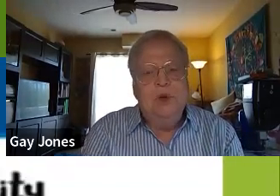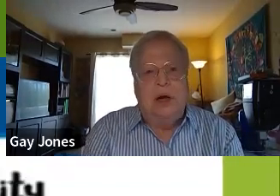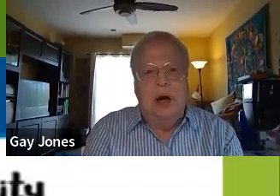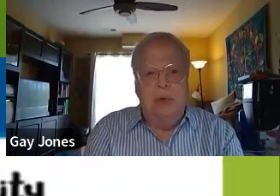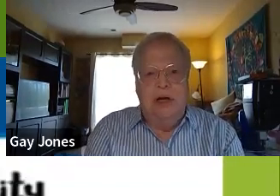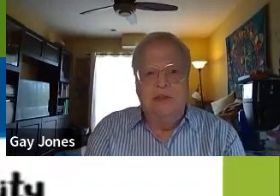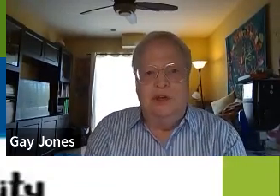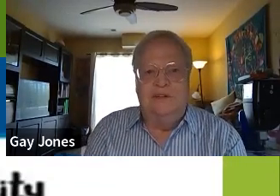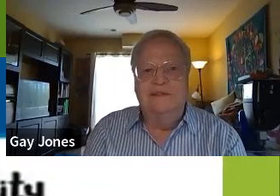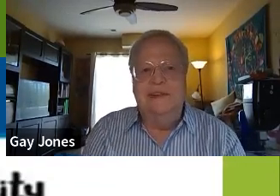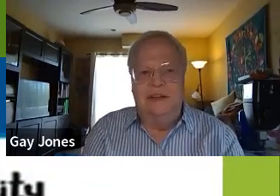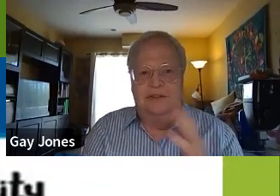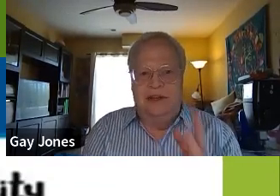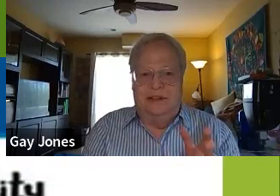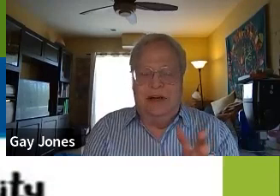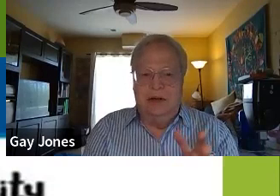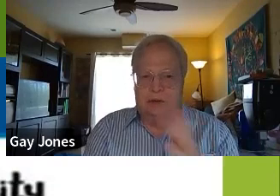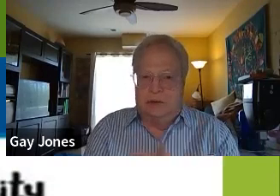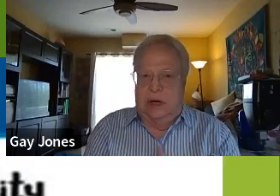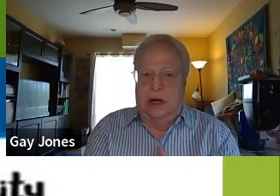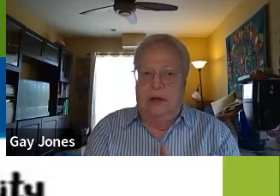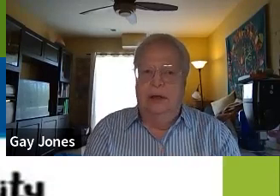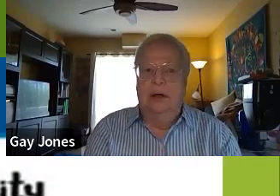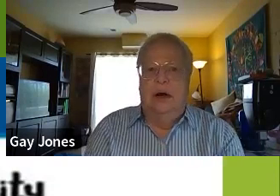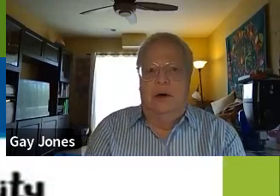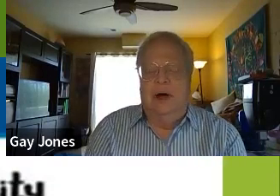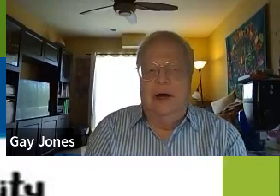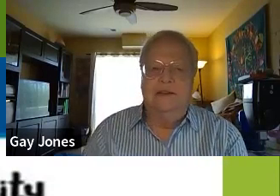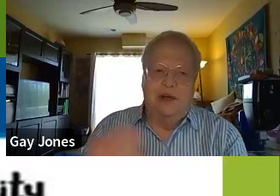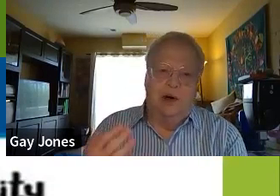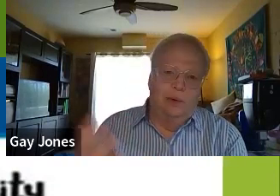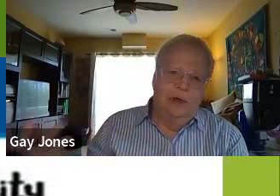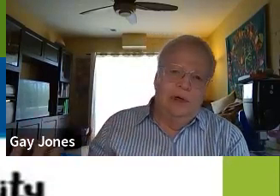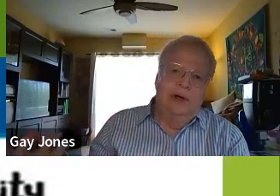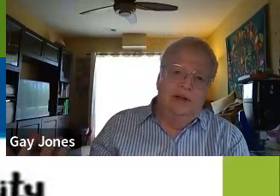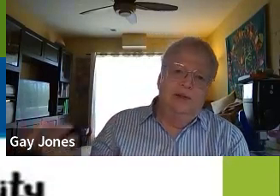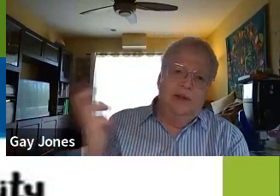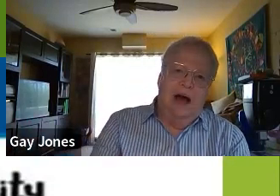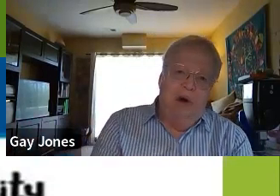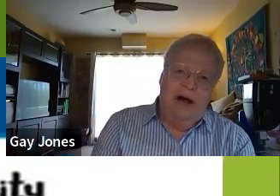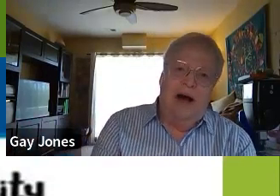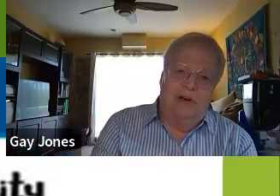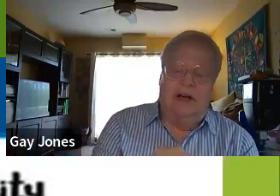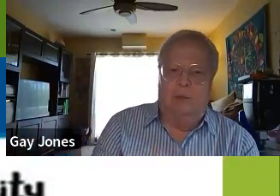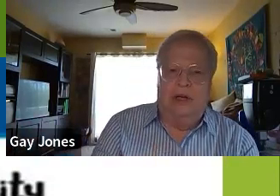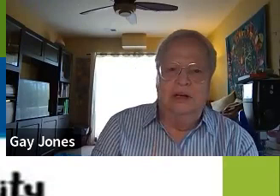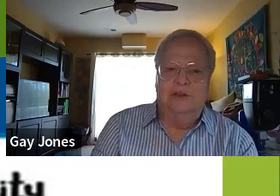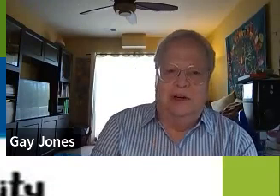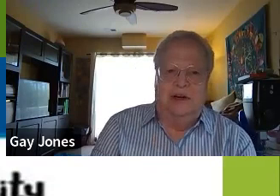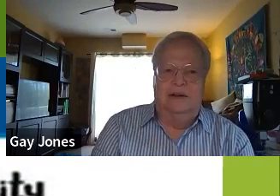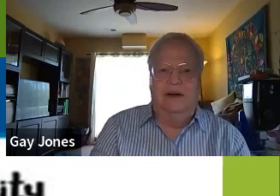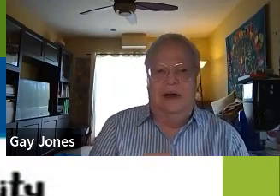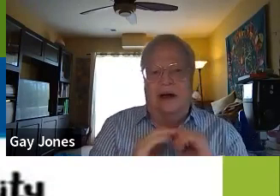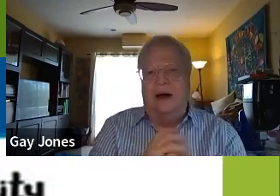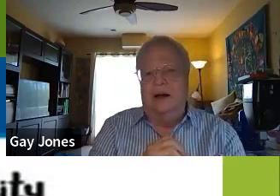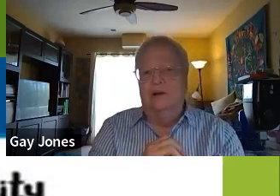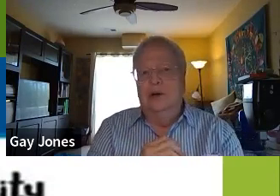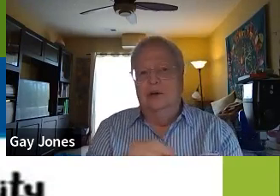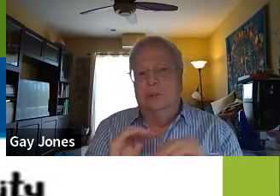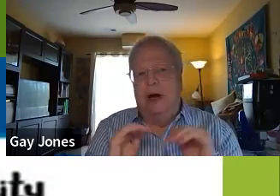Accommodation in the second slide okay, so you now have an accommodation, and you may